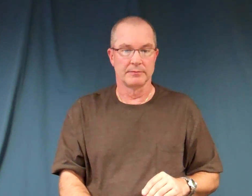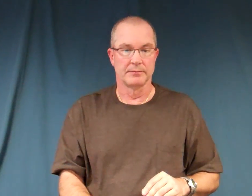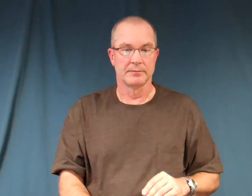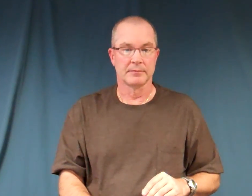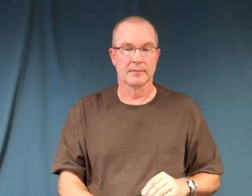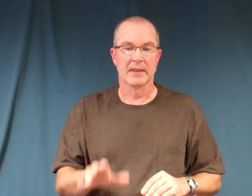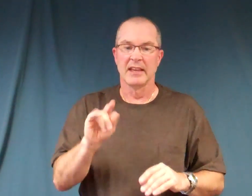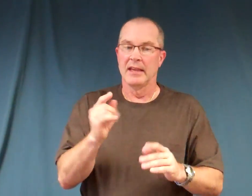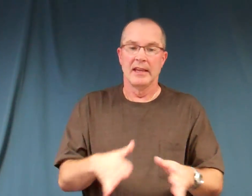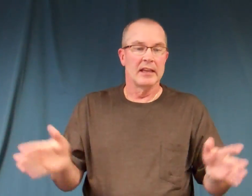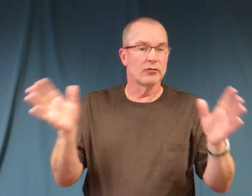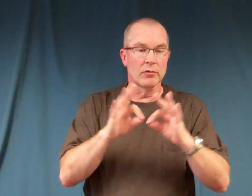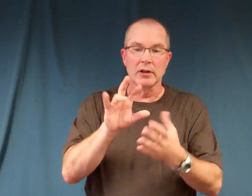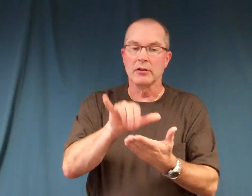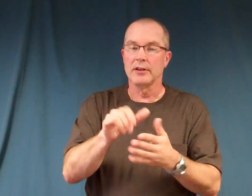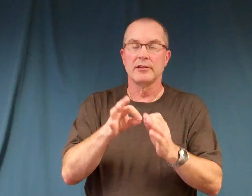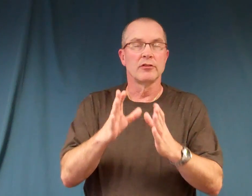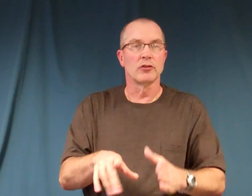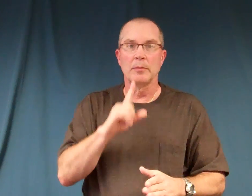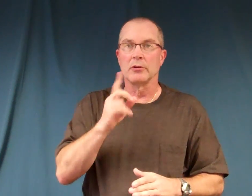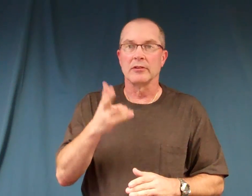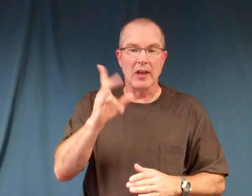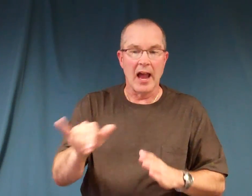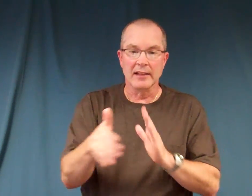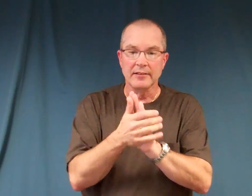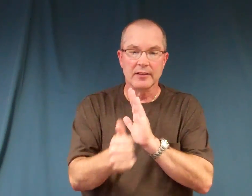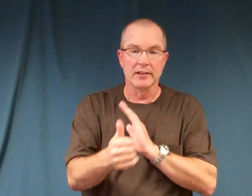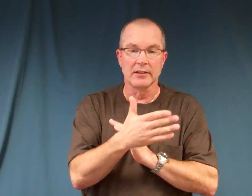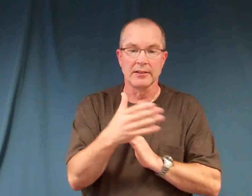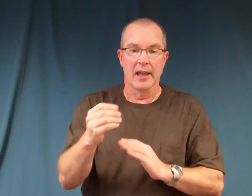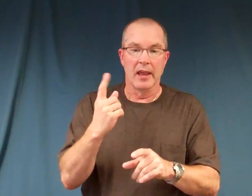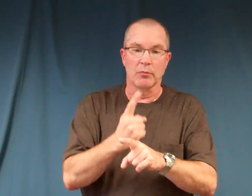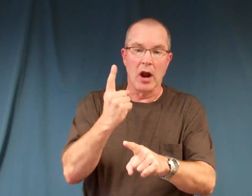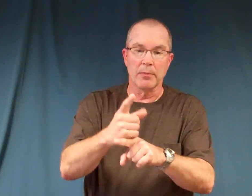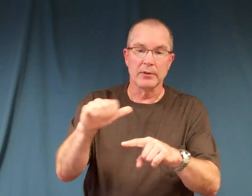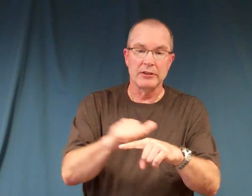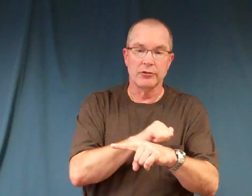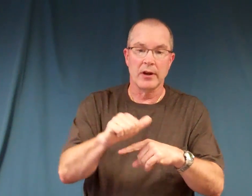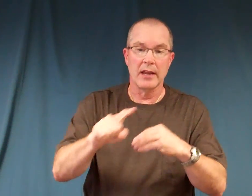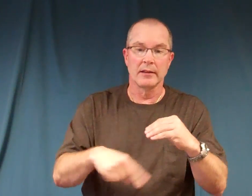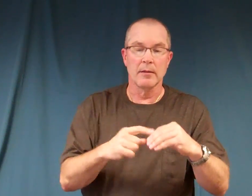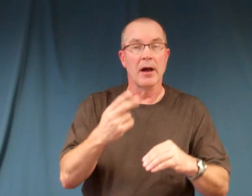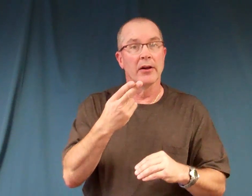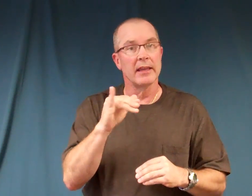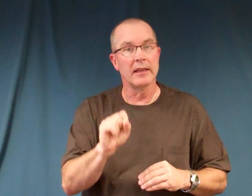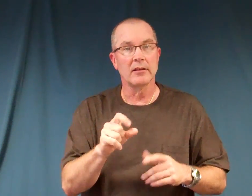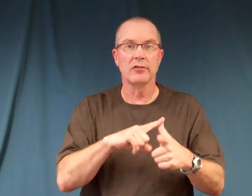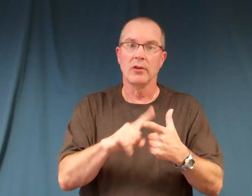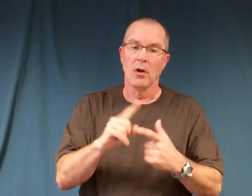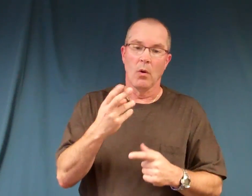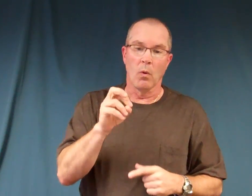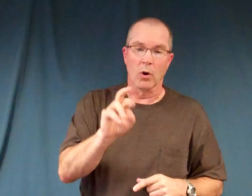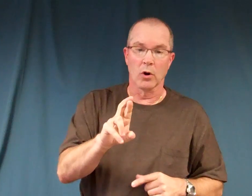It’s critical that the interpreter is highly skilled and properly trained about his or